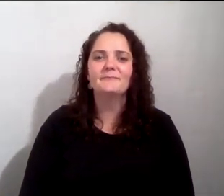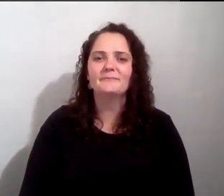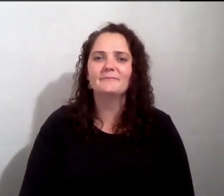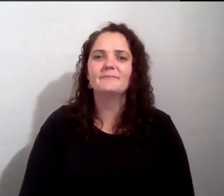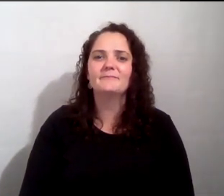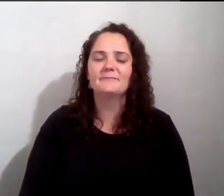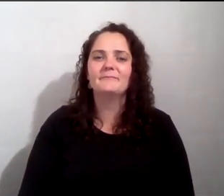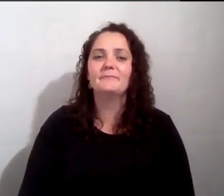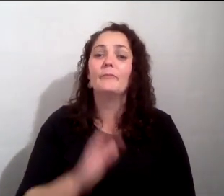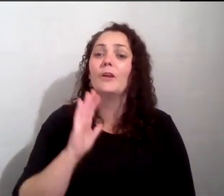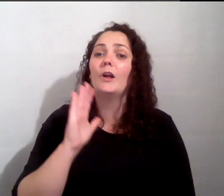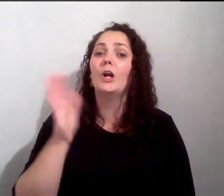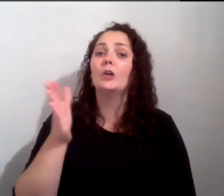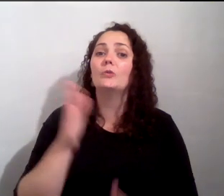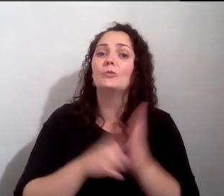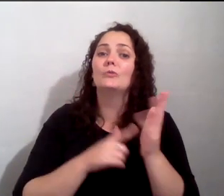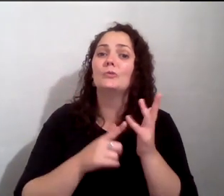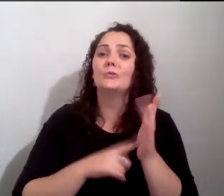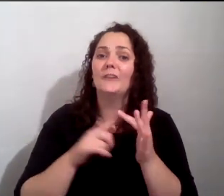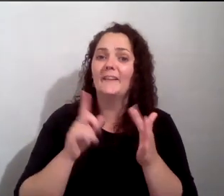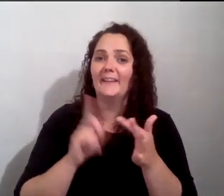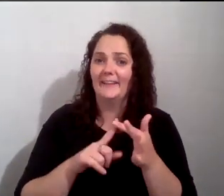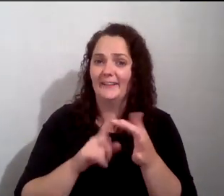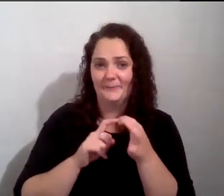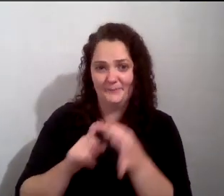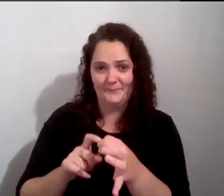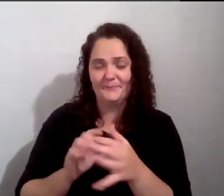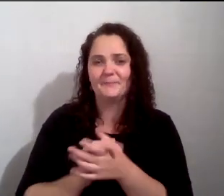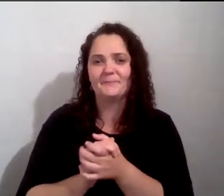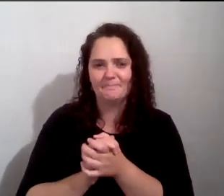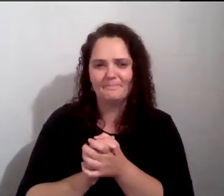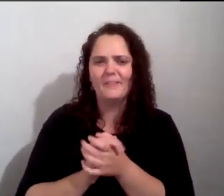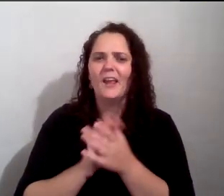a bit cleaner and neater. So Julie,